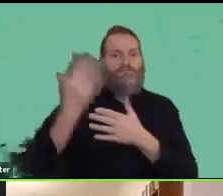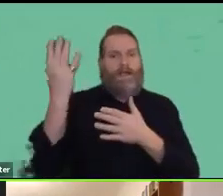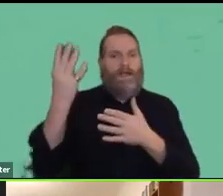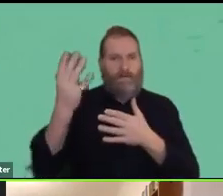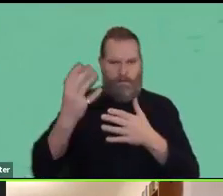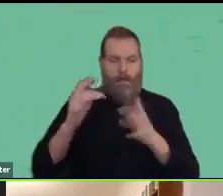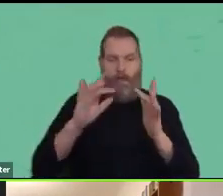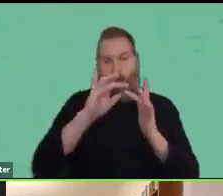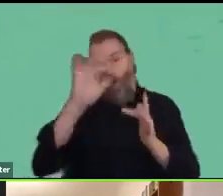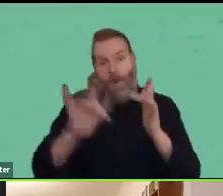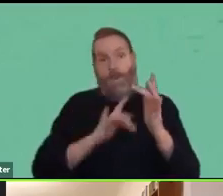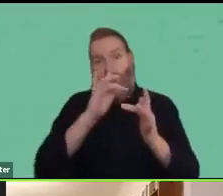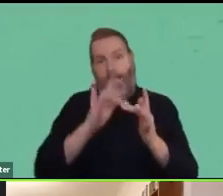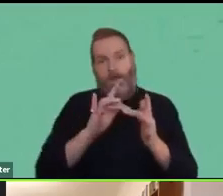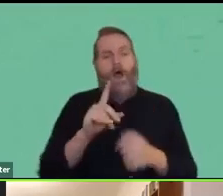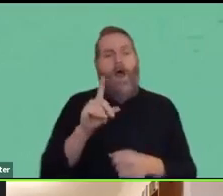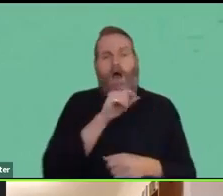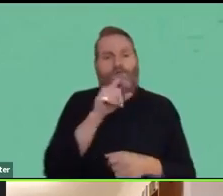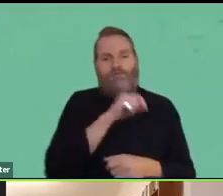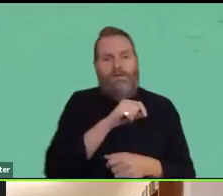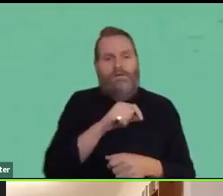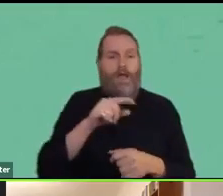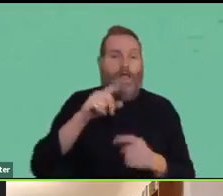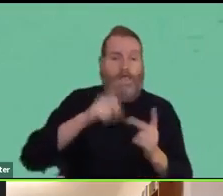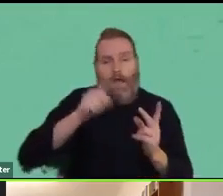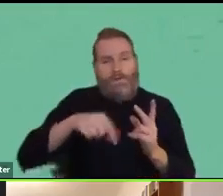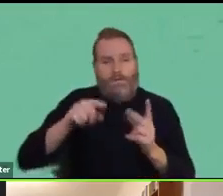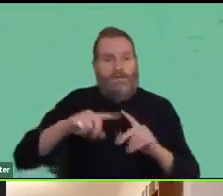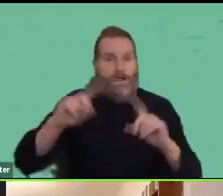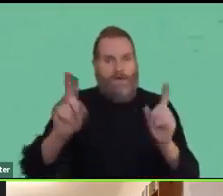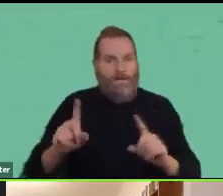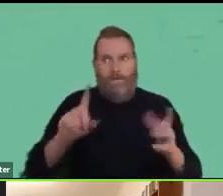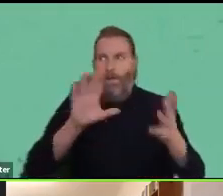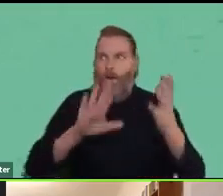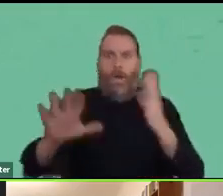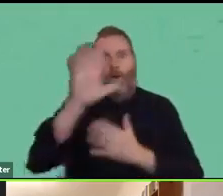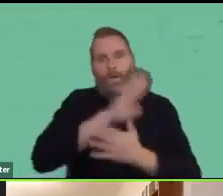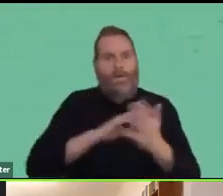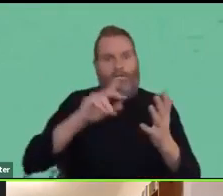of hundreds of thousands of people if we can around a virtual lobby of parliament